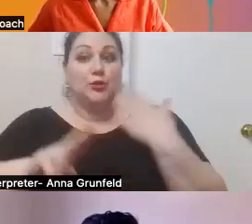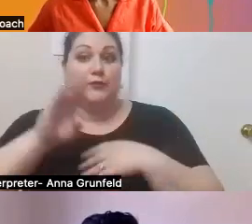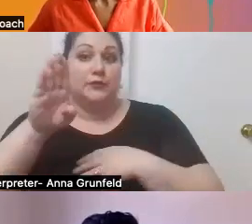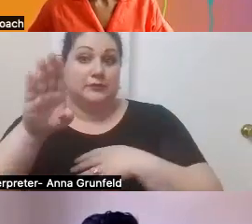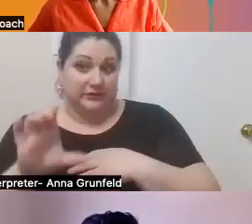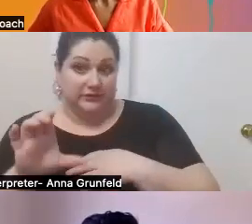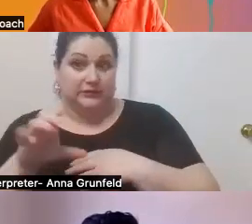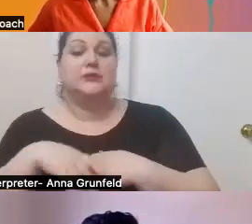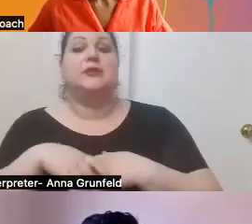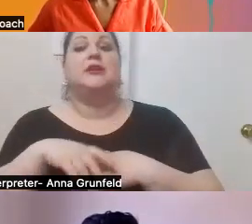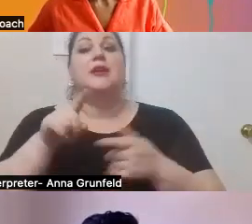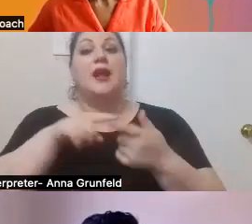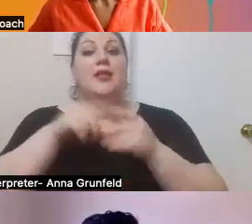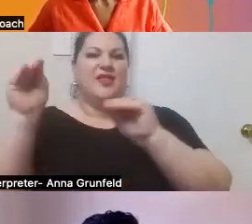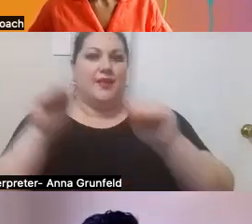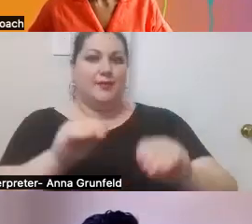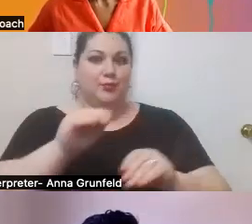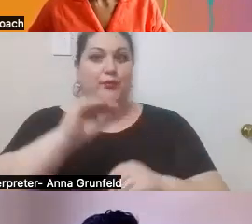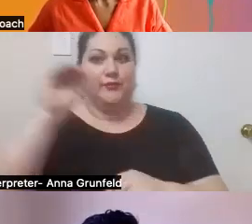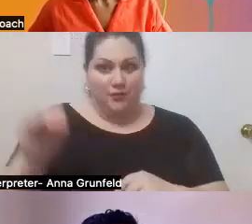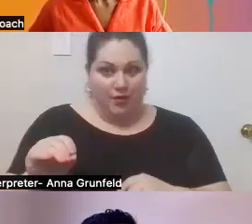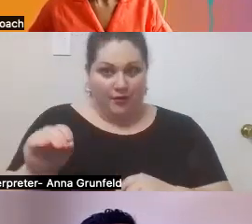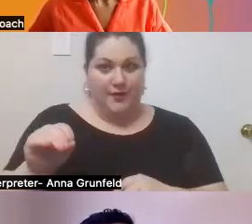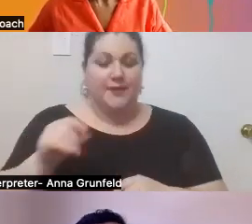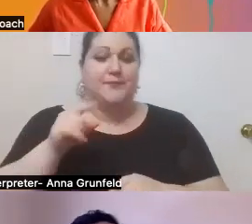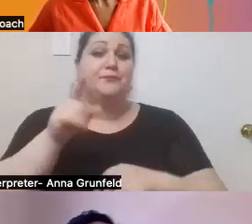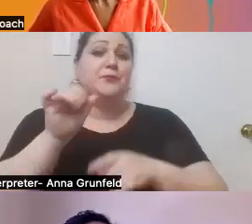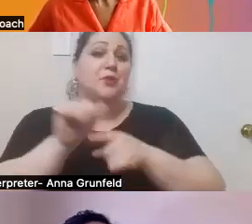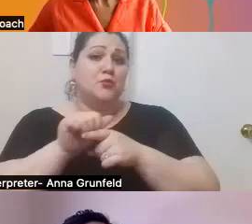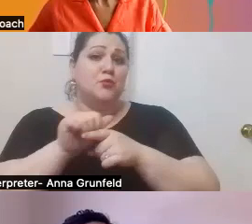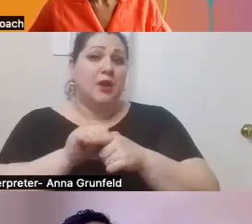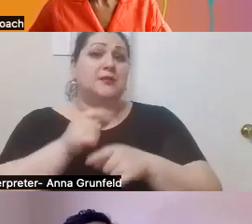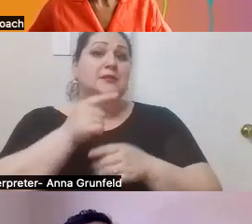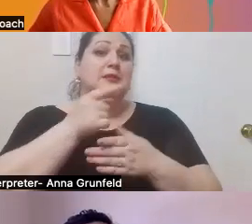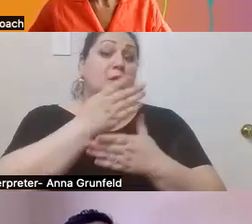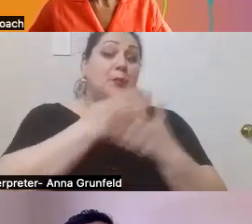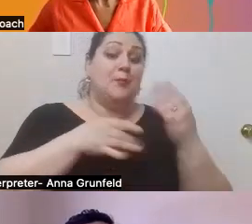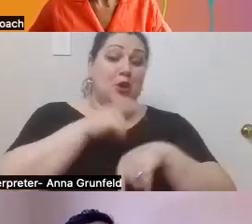After practicing part time in family medicine for 16 years while raising her children,